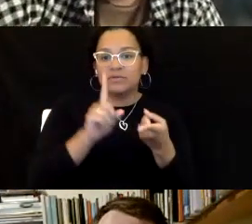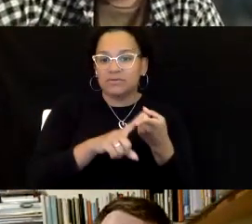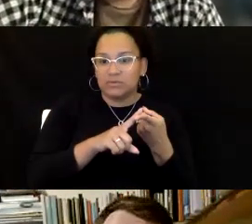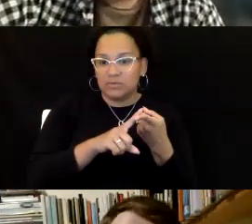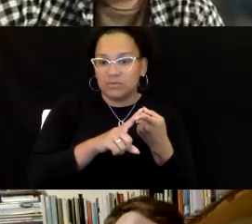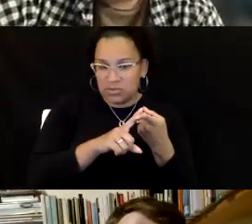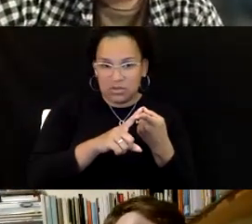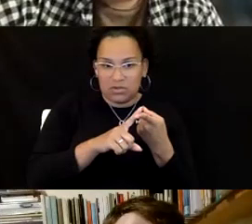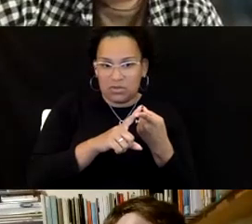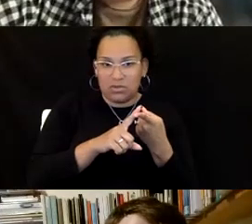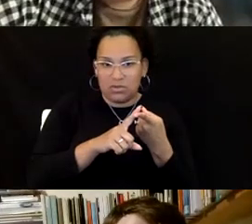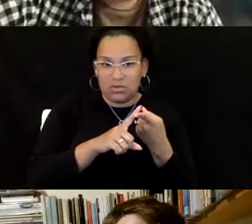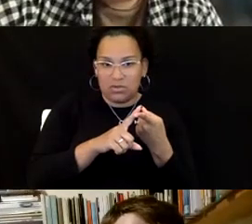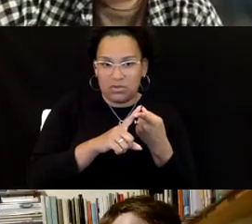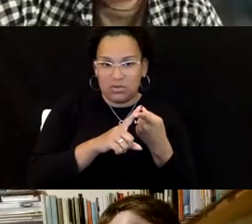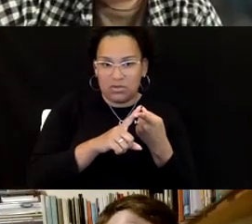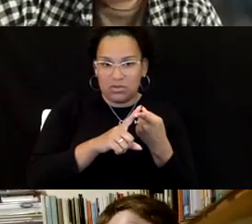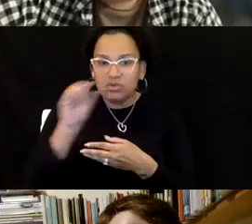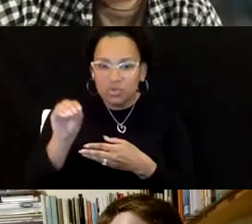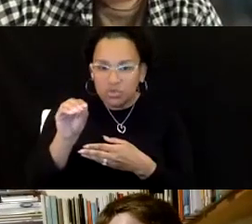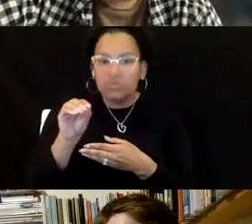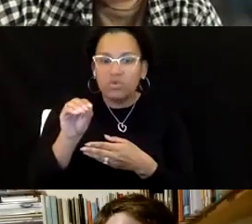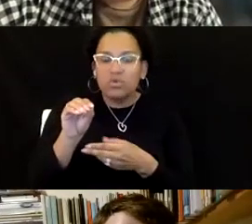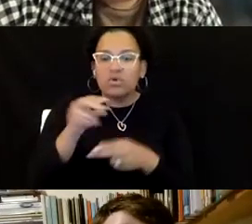Karl Knights (he/him): The zoo zoo called Colchester zoo.